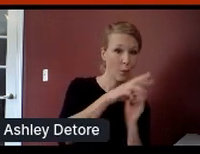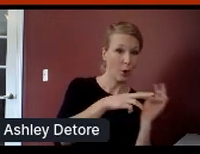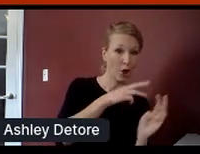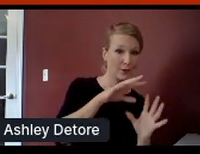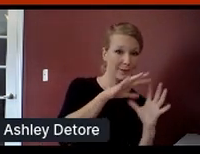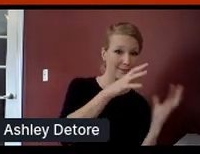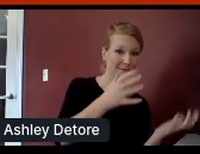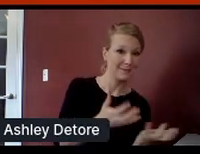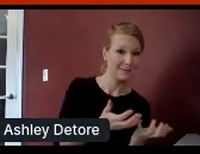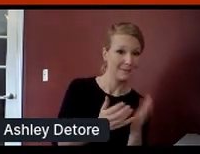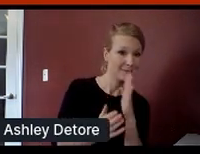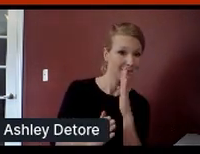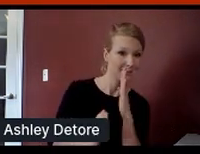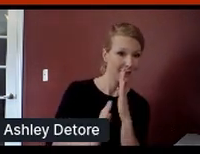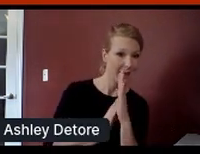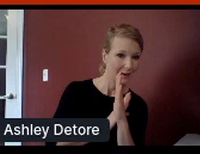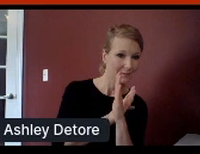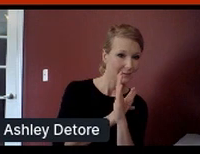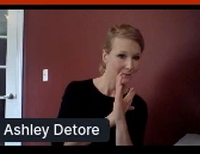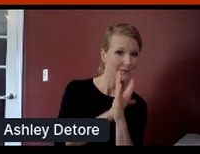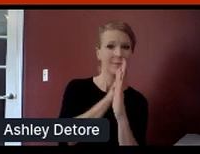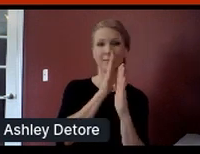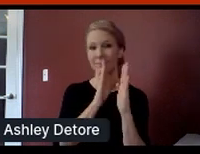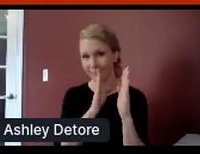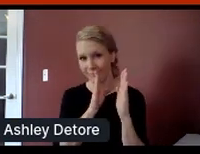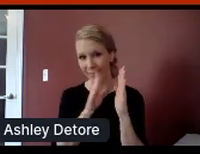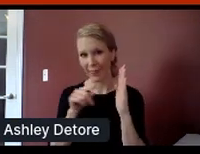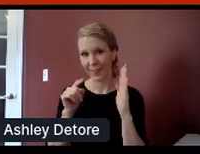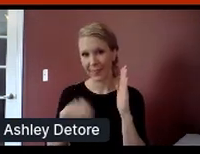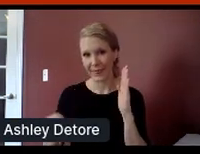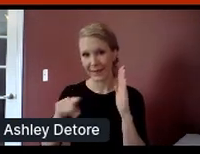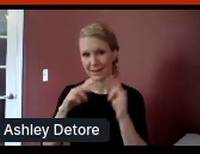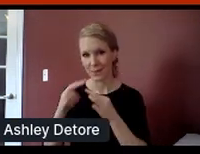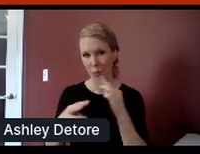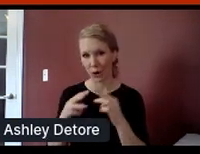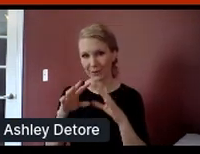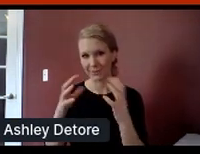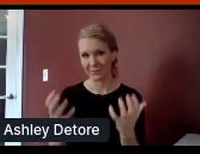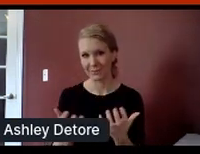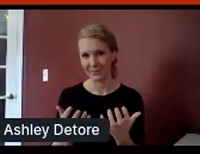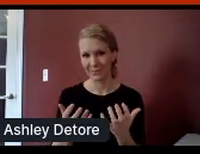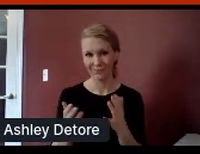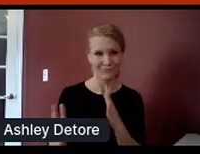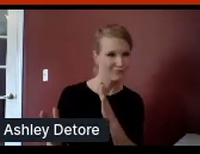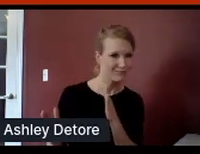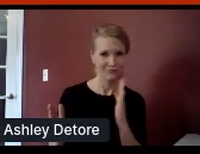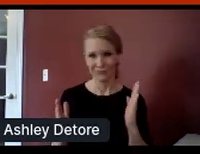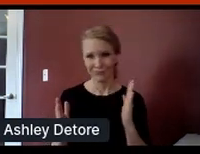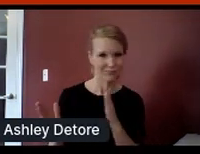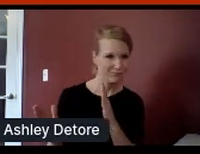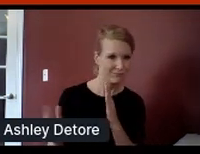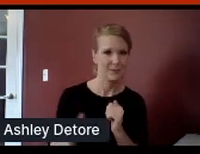Some people say it feels like you're hiding your true self.